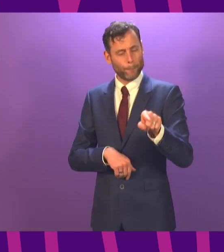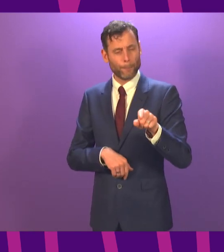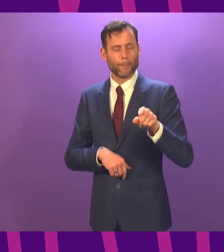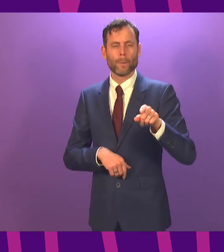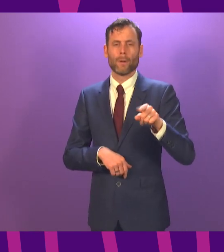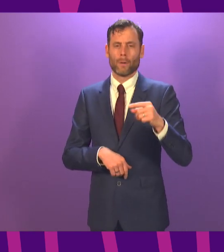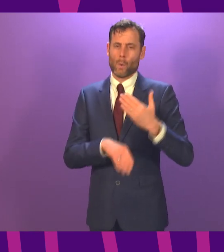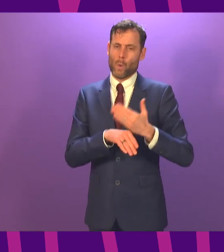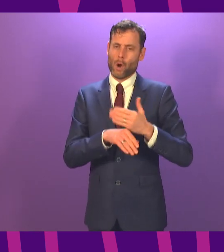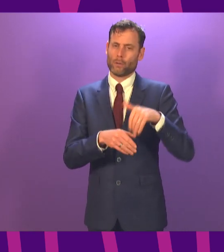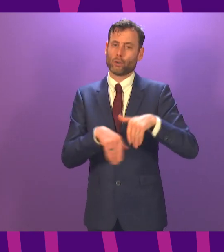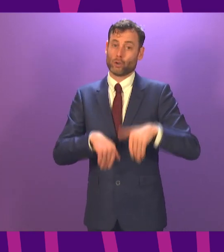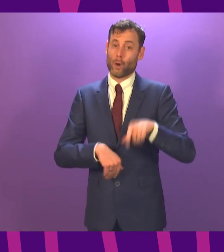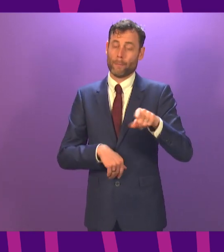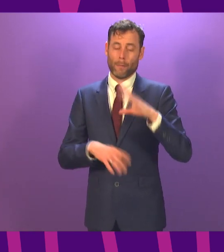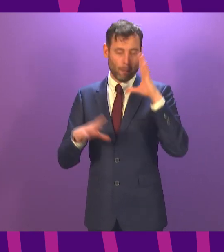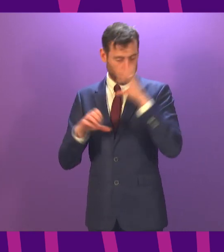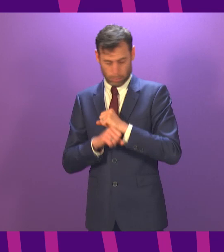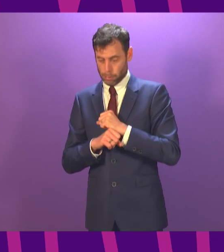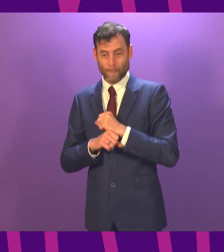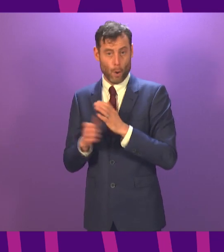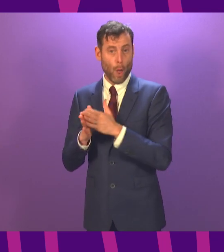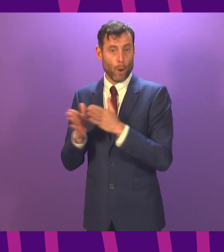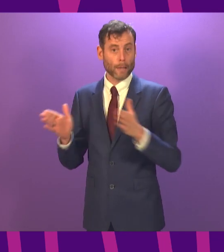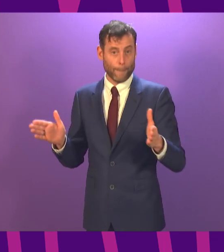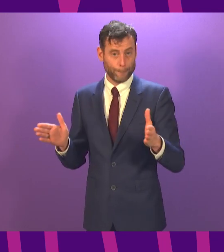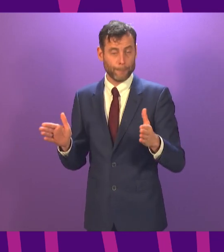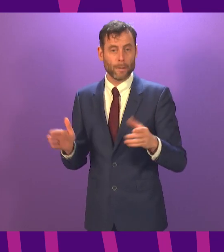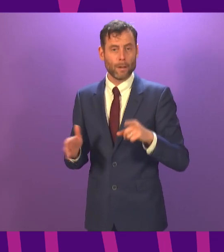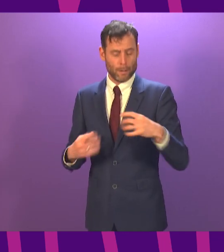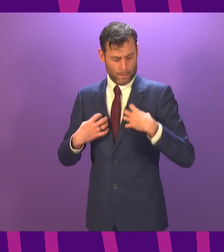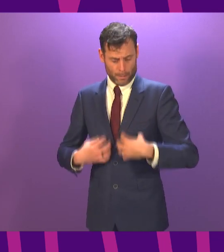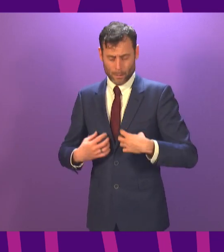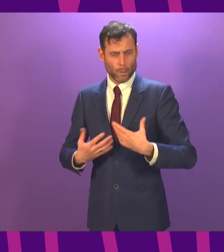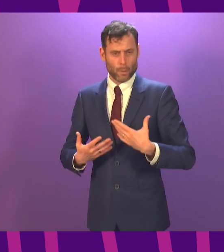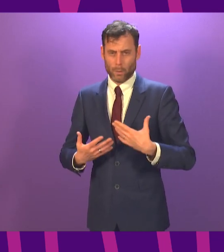Covid-19, was in a coma for weeks, and now has to walk with a stick and is in immense